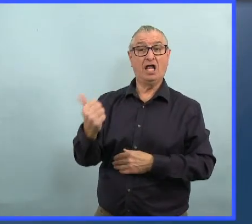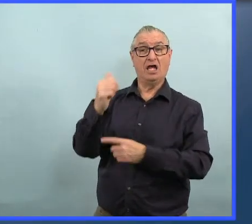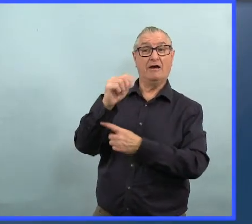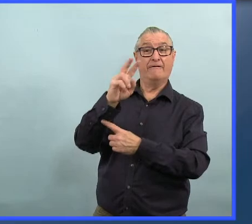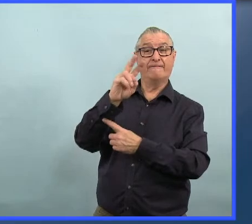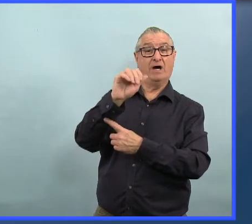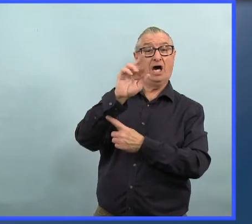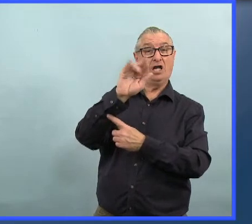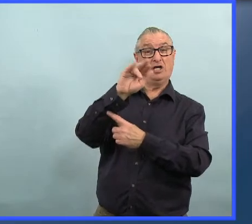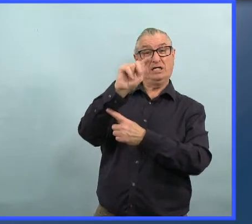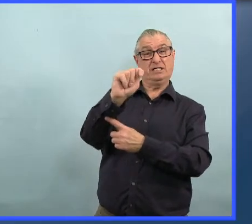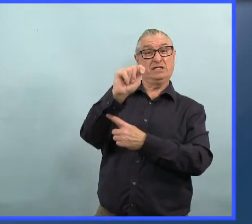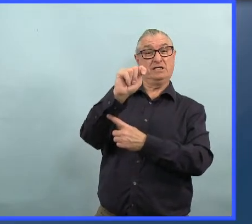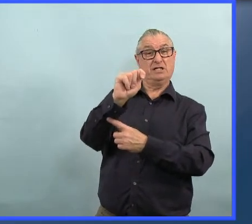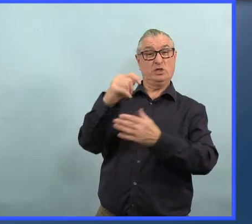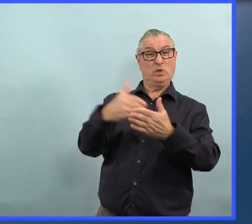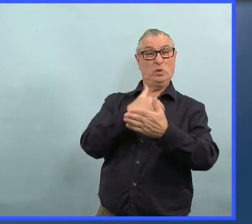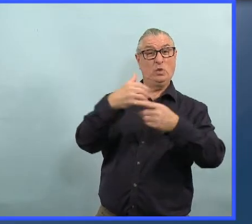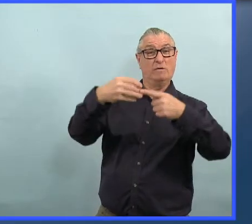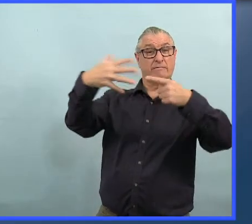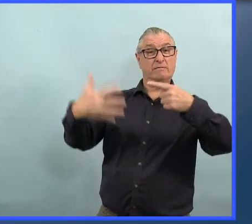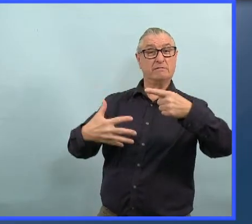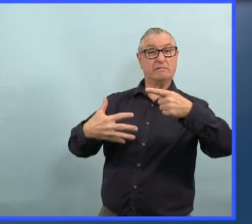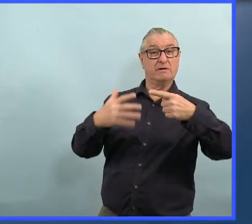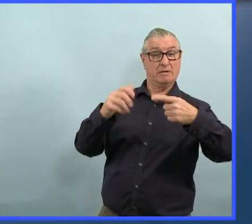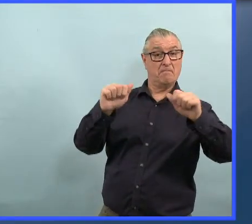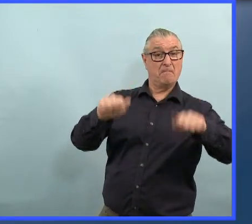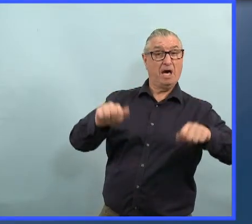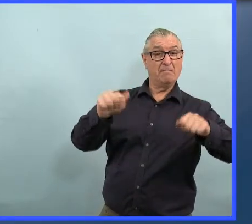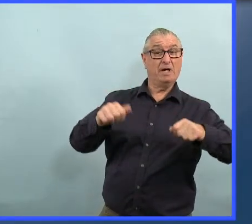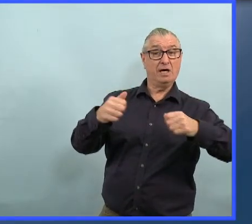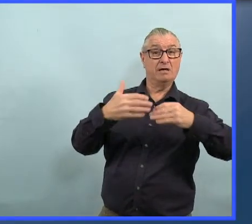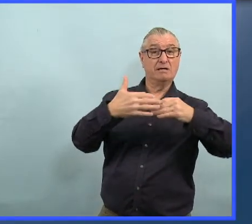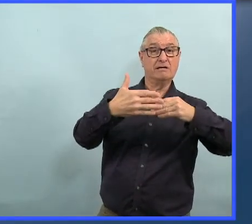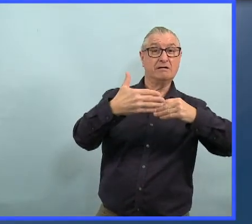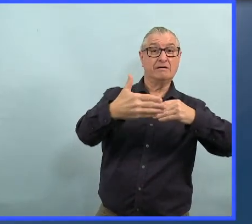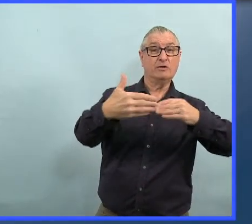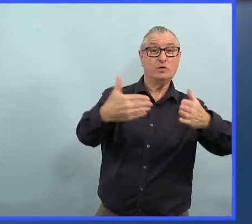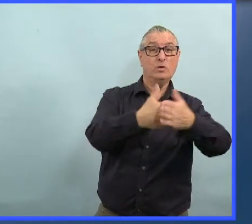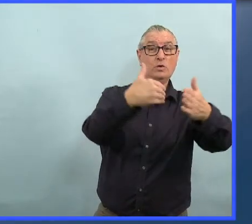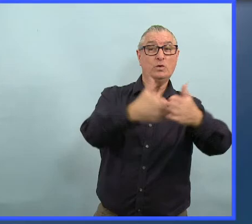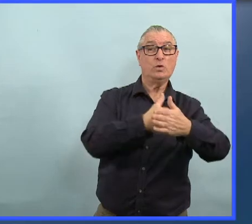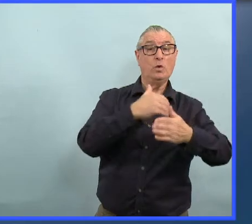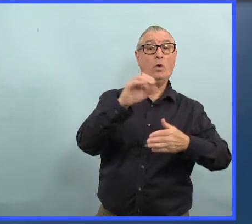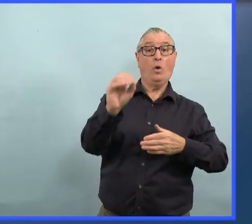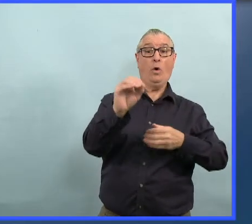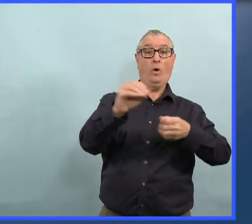variants uh coming down the pike once the omicron variant is is brought under control